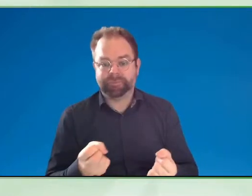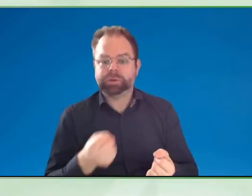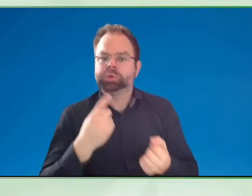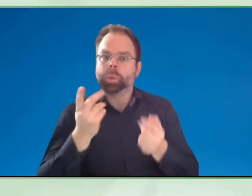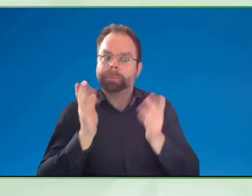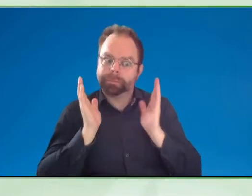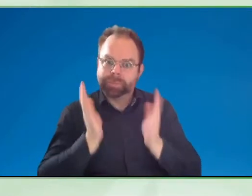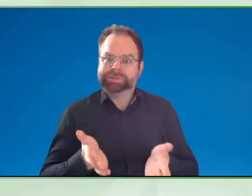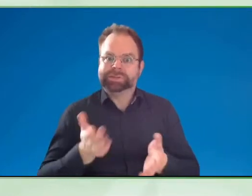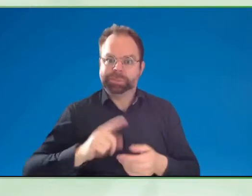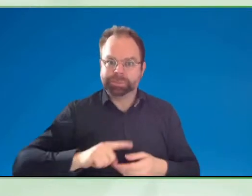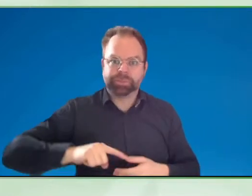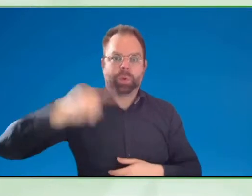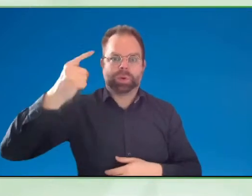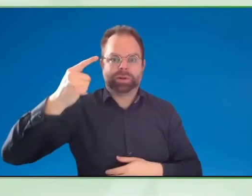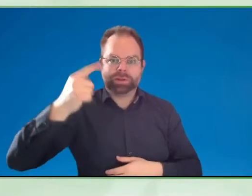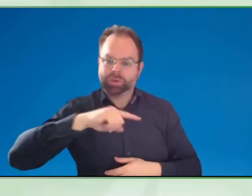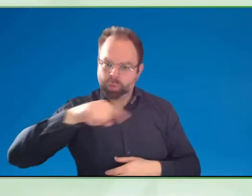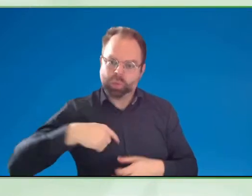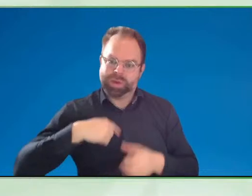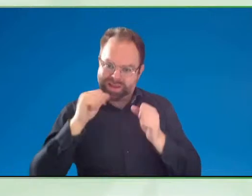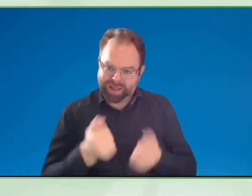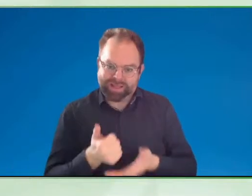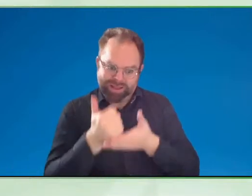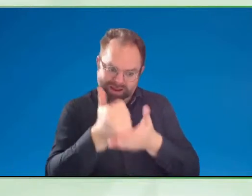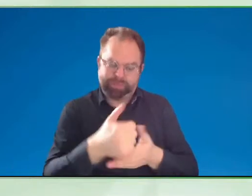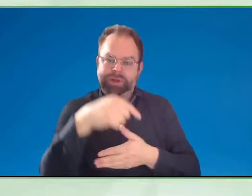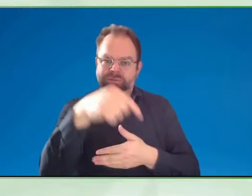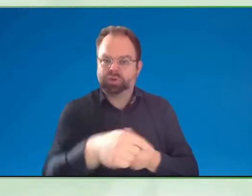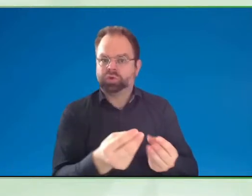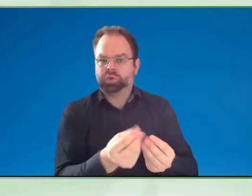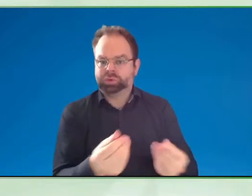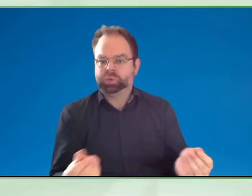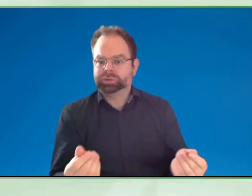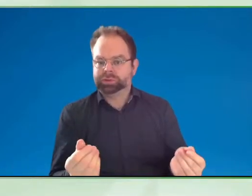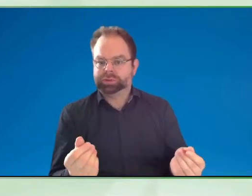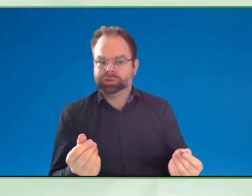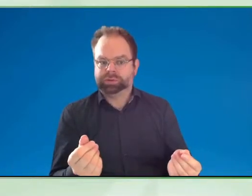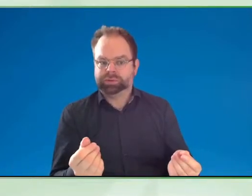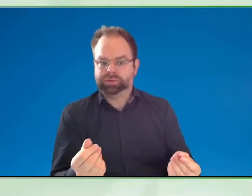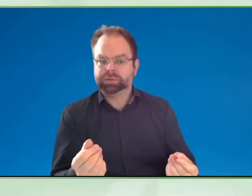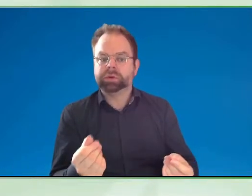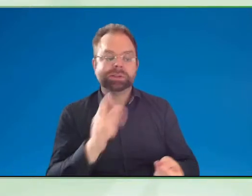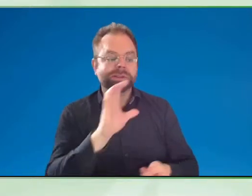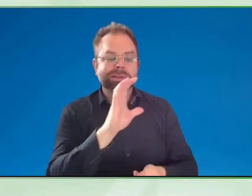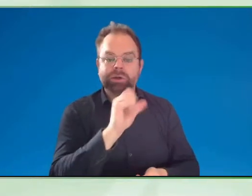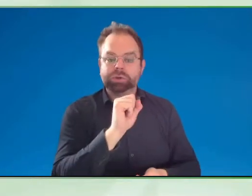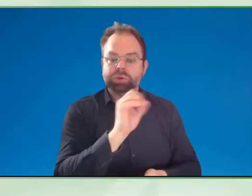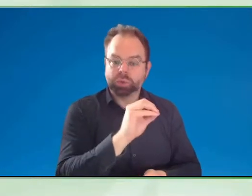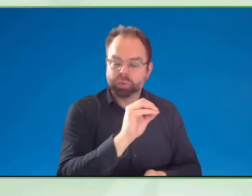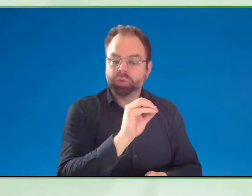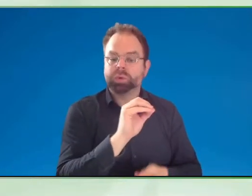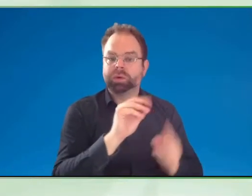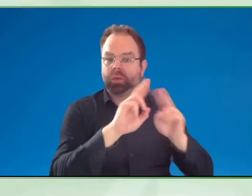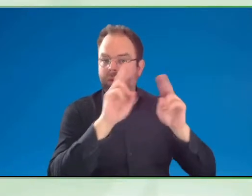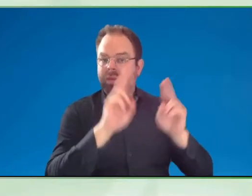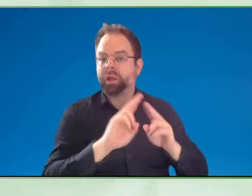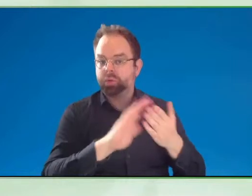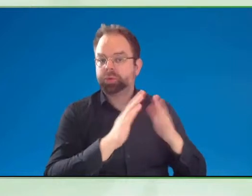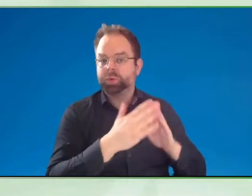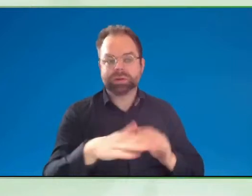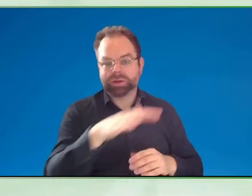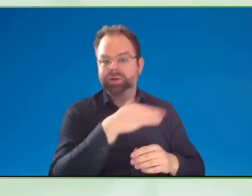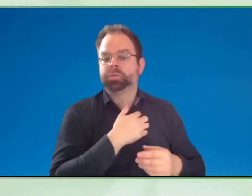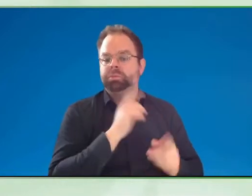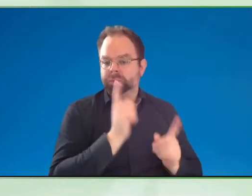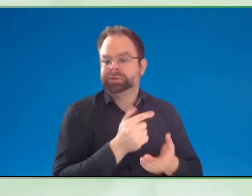for us to do for them to actually benefit from the experience and the knowledges in